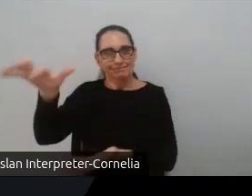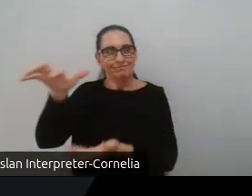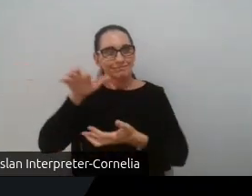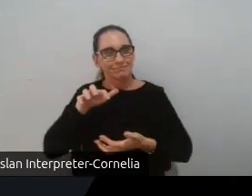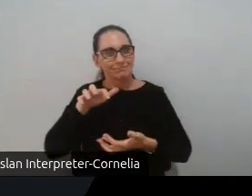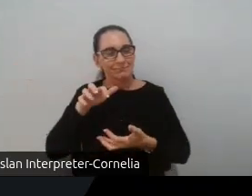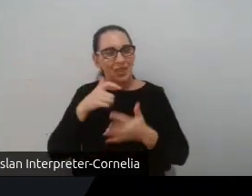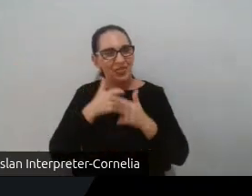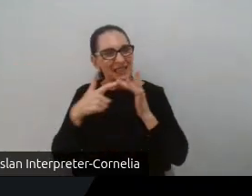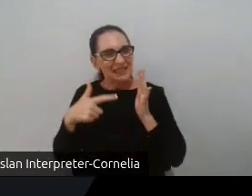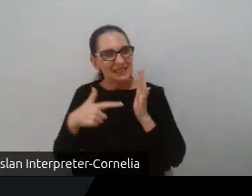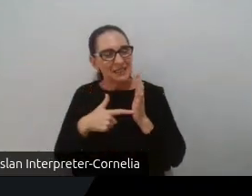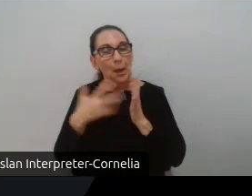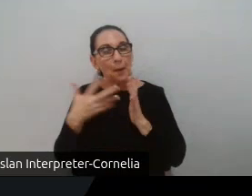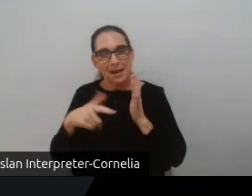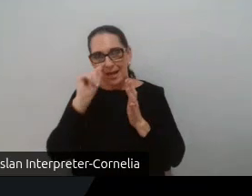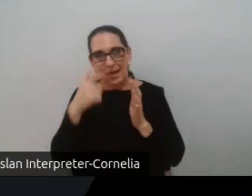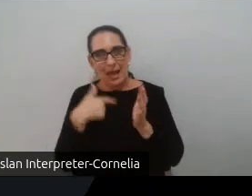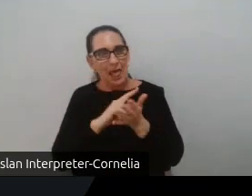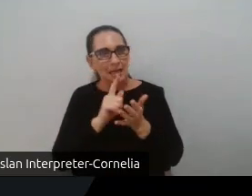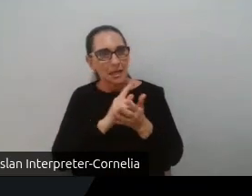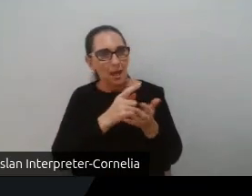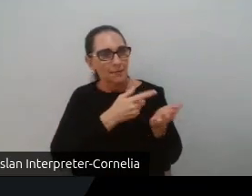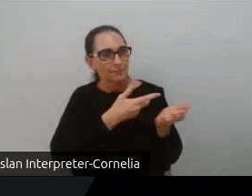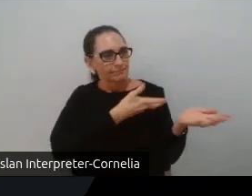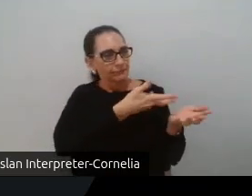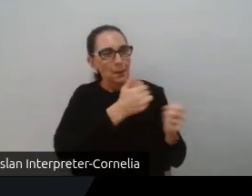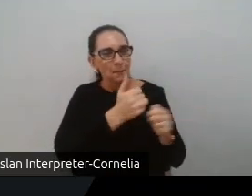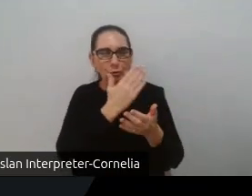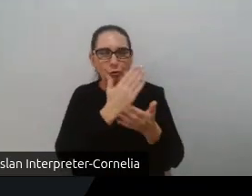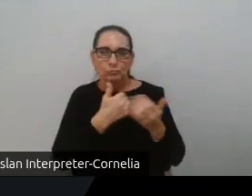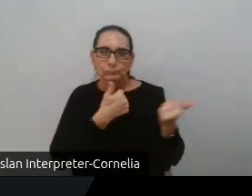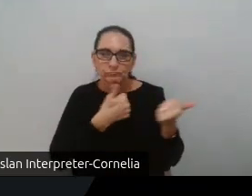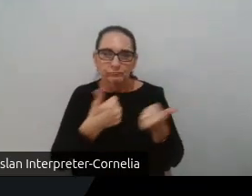go out, use them, and and make sure people are getting the communication and clarity they need